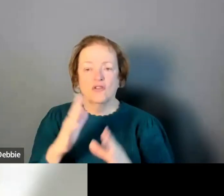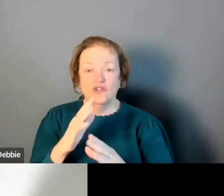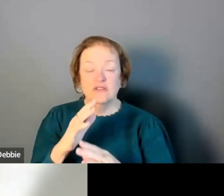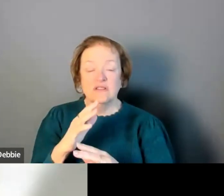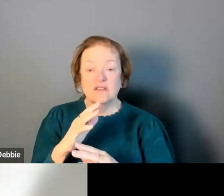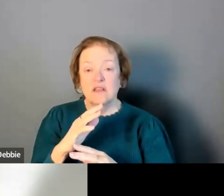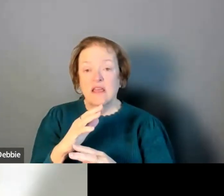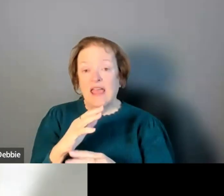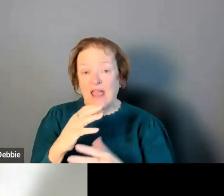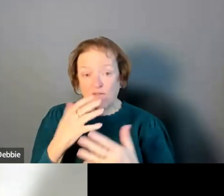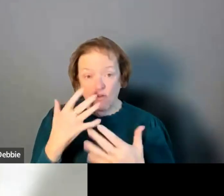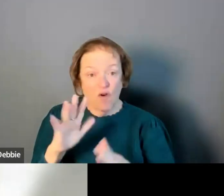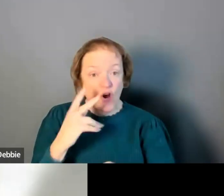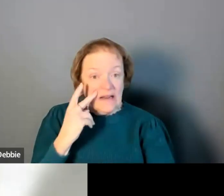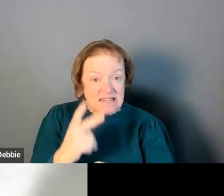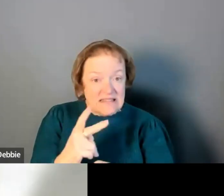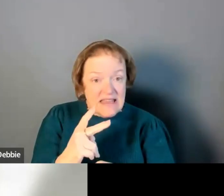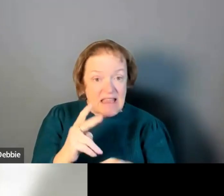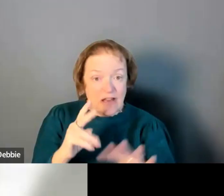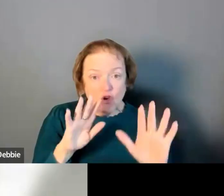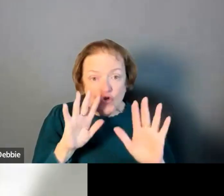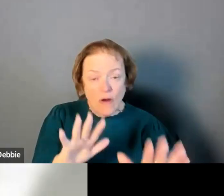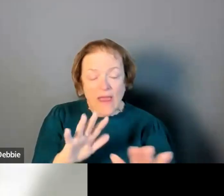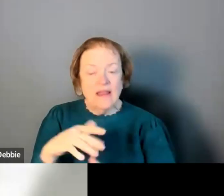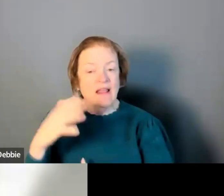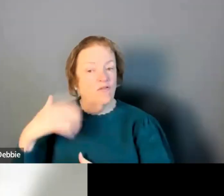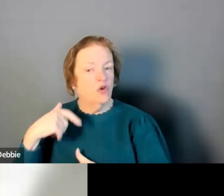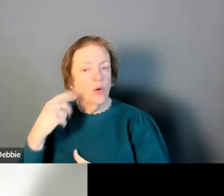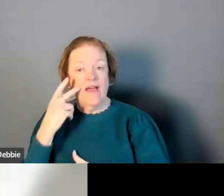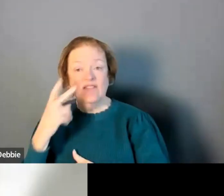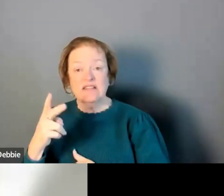If you have not seen them before, then I will plan to show you one today. If